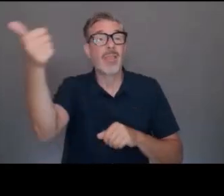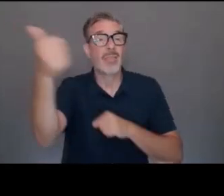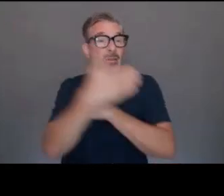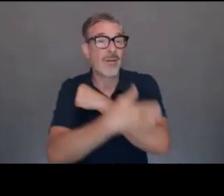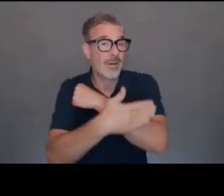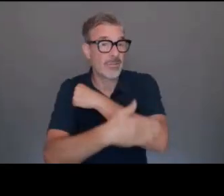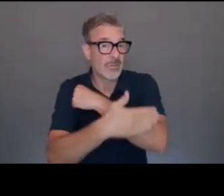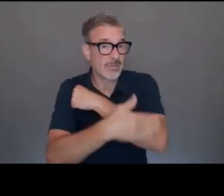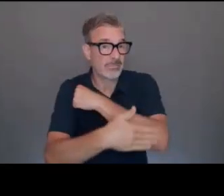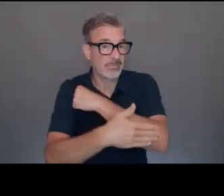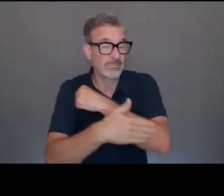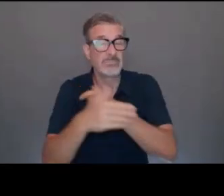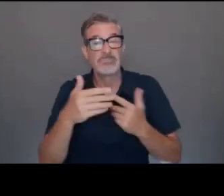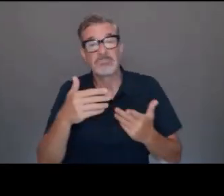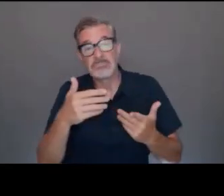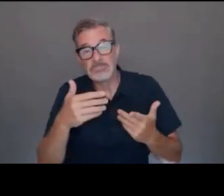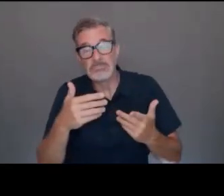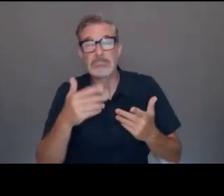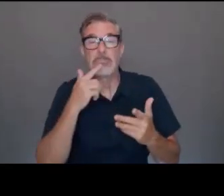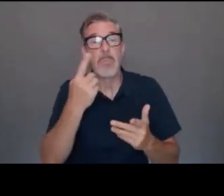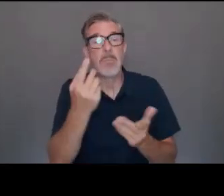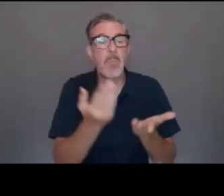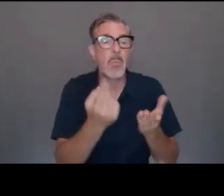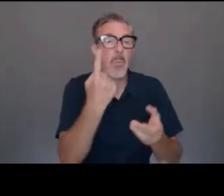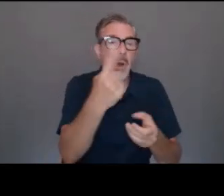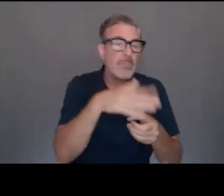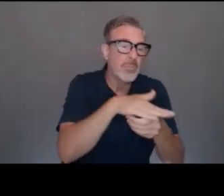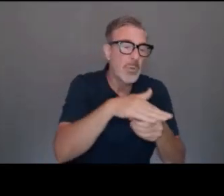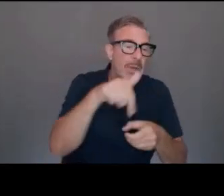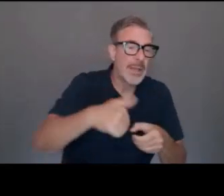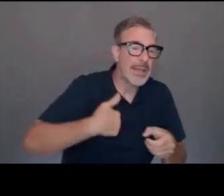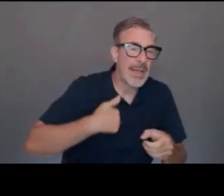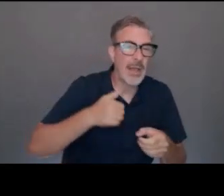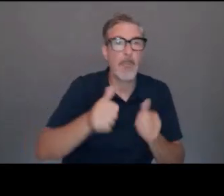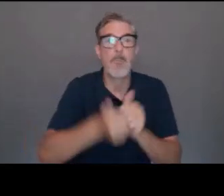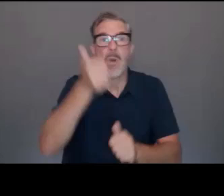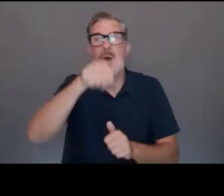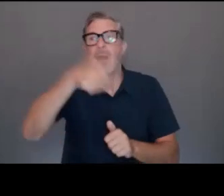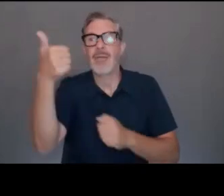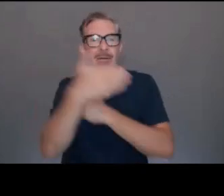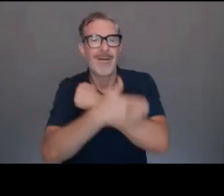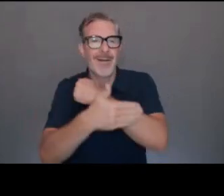or mostly outside of Canada, these tours also require a minimum of one stop,